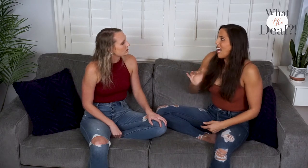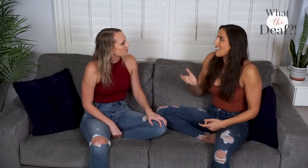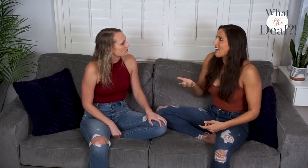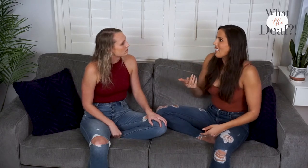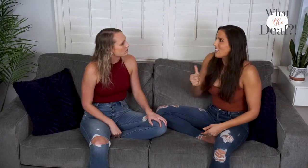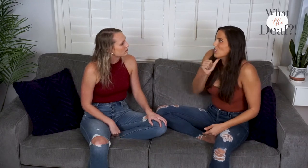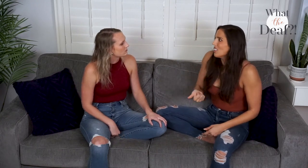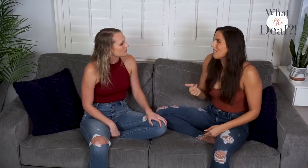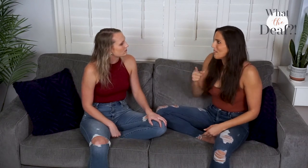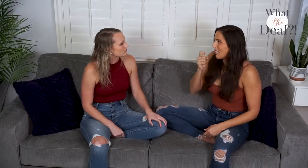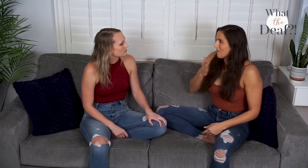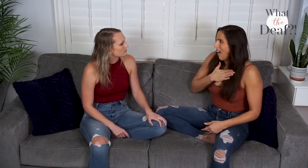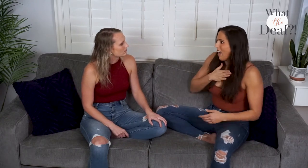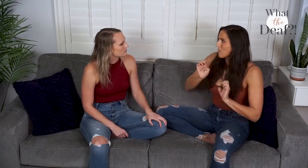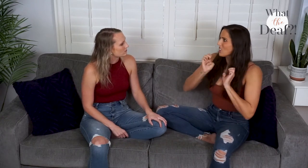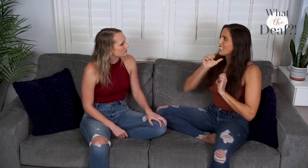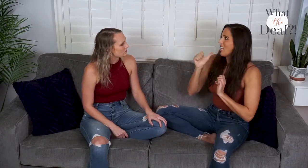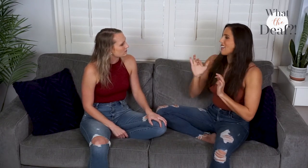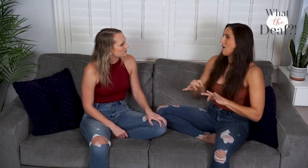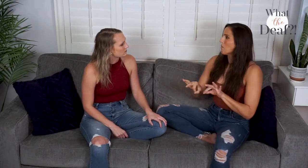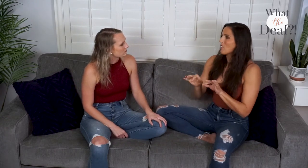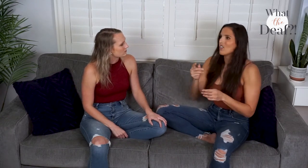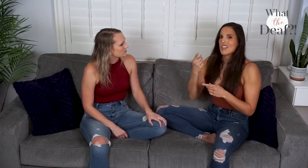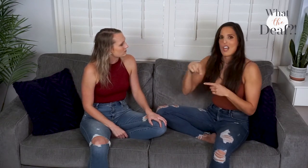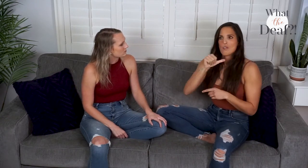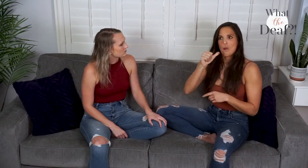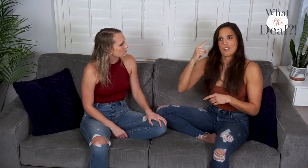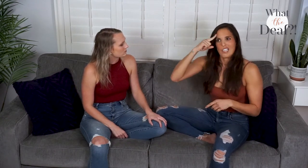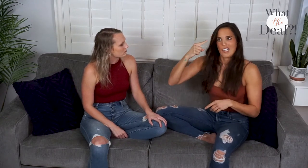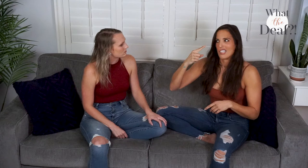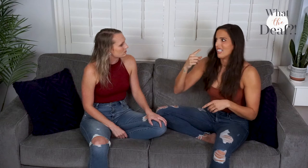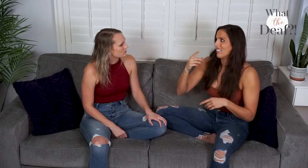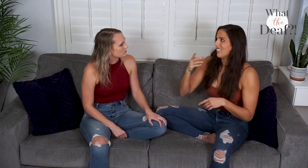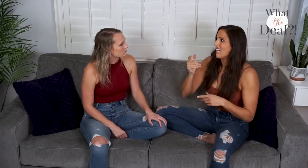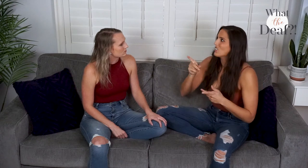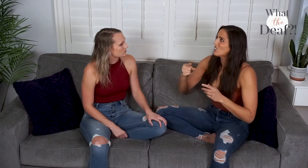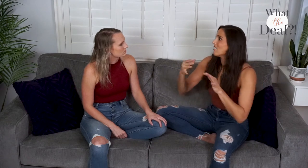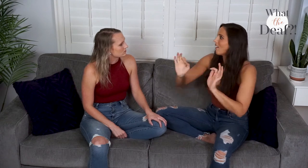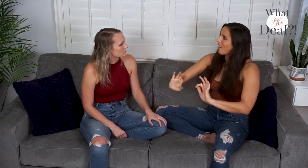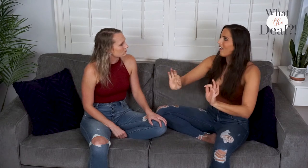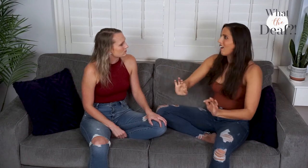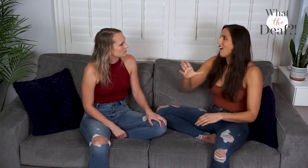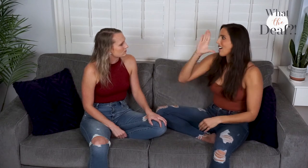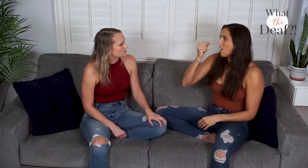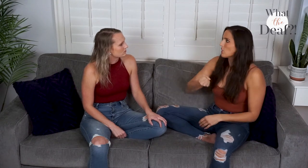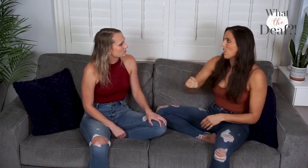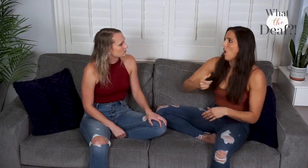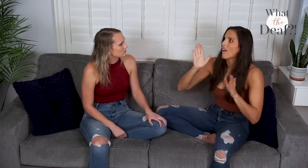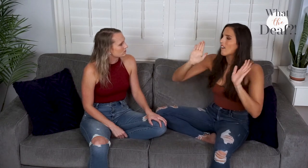I felt like I shouldn’t have because my emergency isn’t that important to them. Or they’ll think that it’s just no big deal